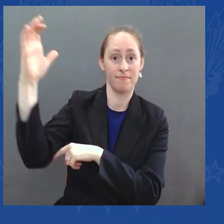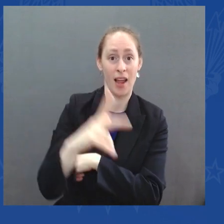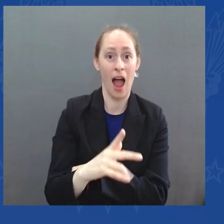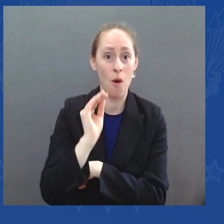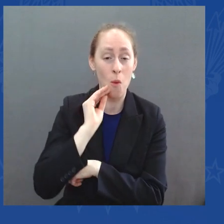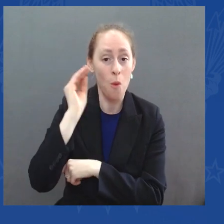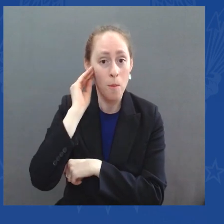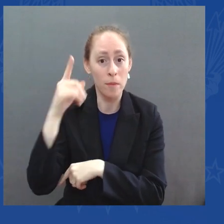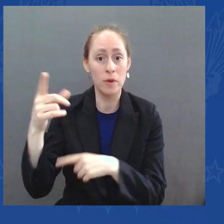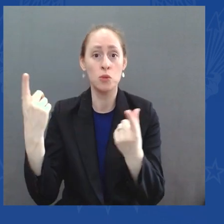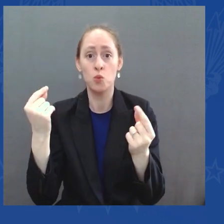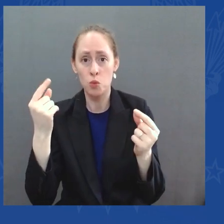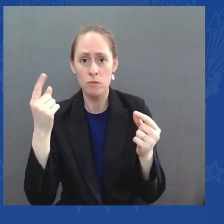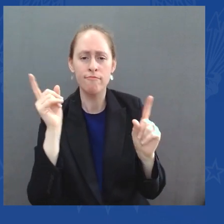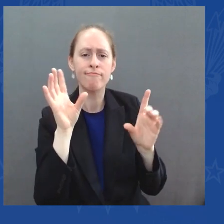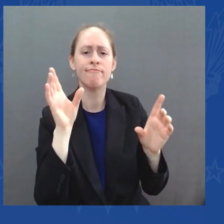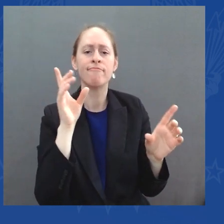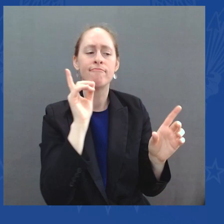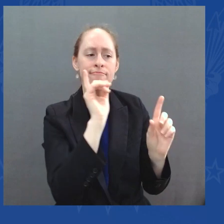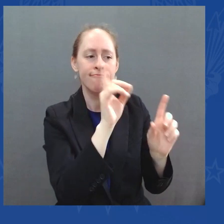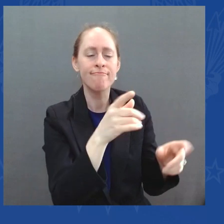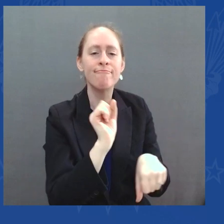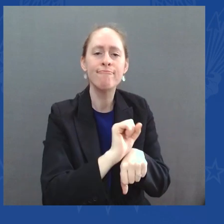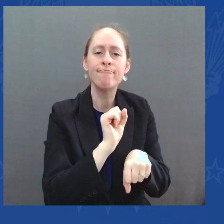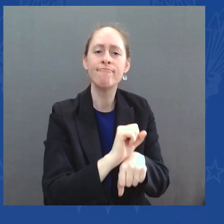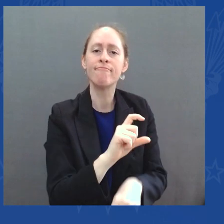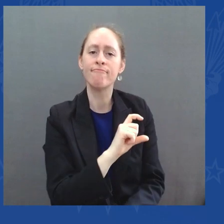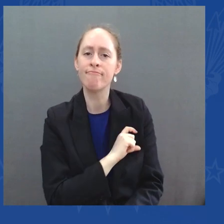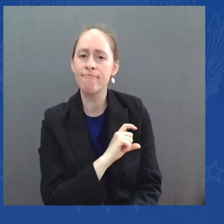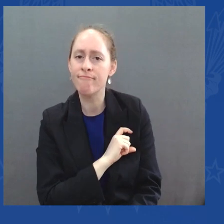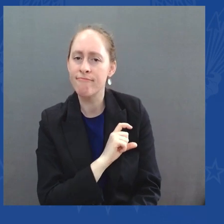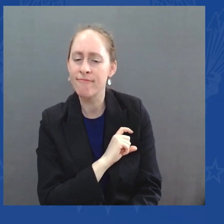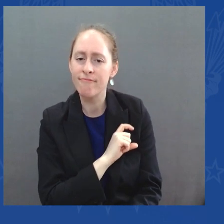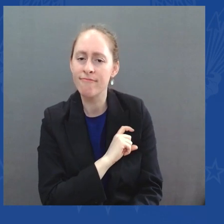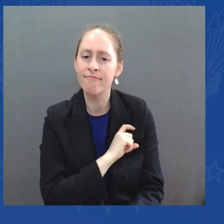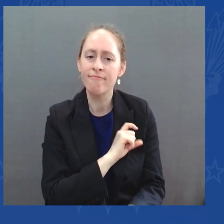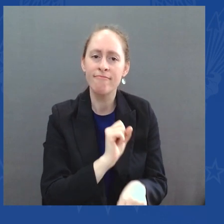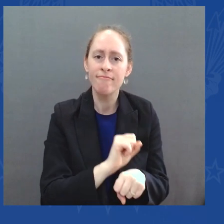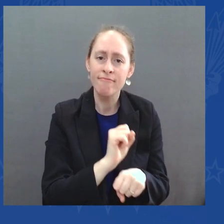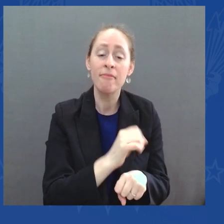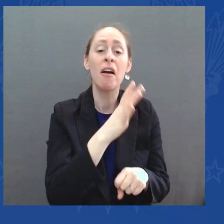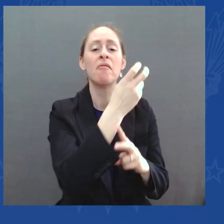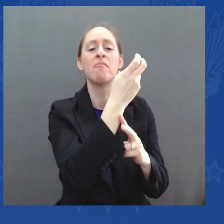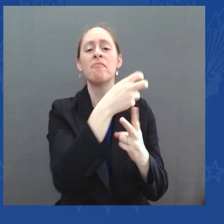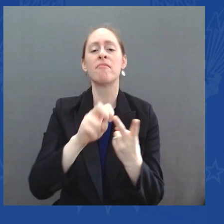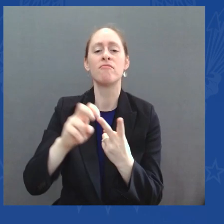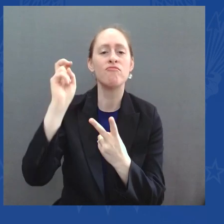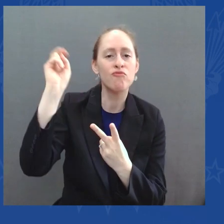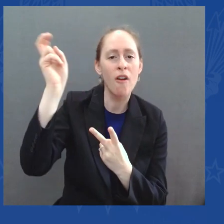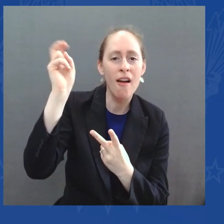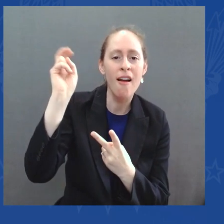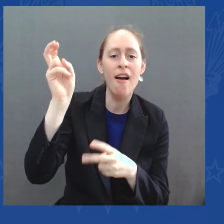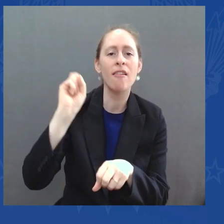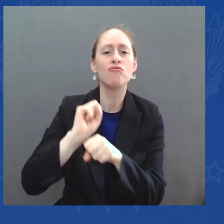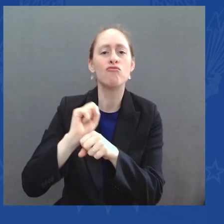born asides to make ends meet. When the trucking in the weekend, I remember going down I-95 with him in that cab.